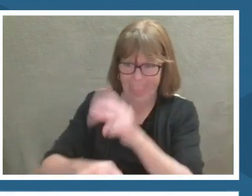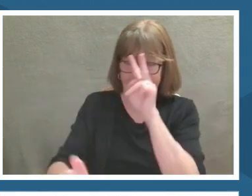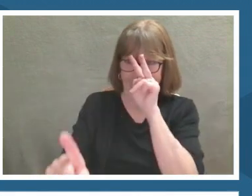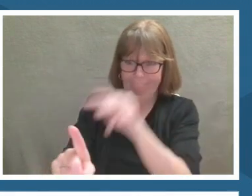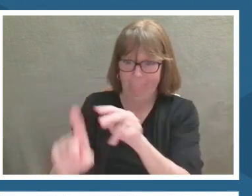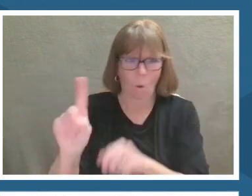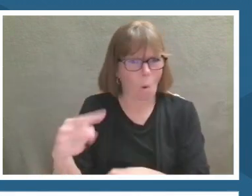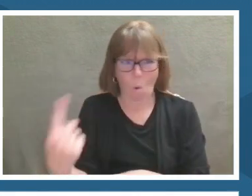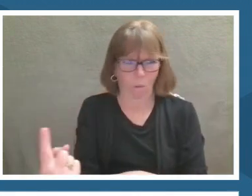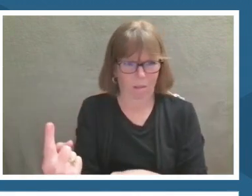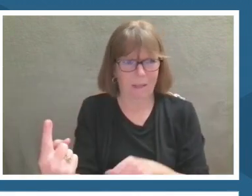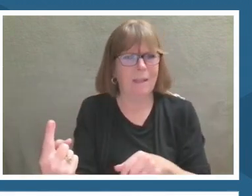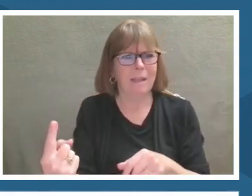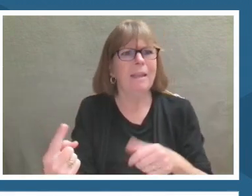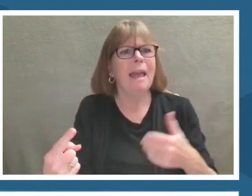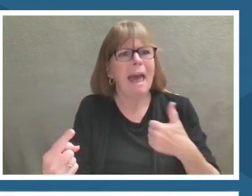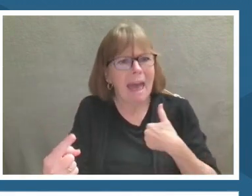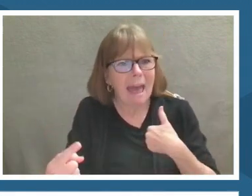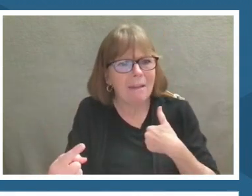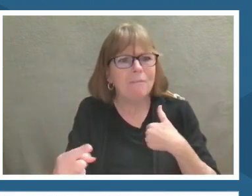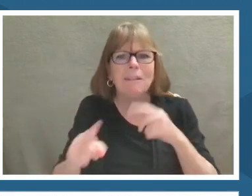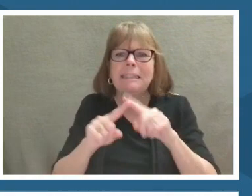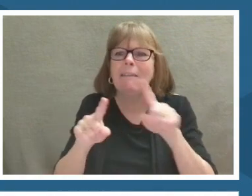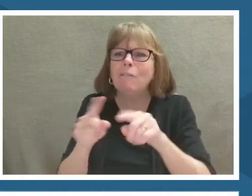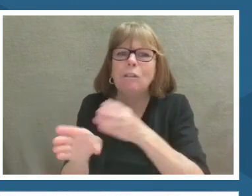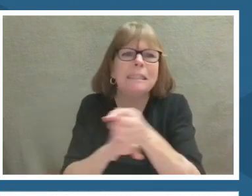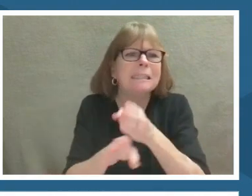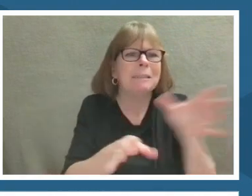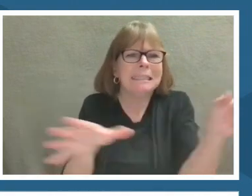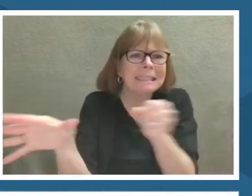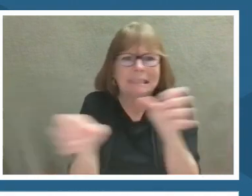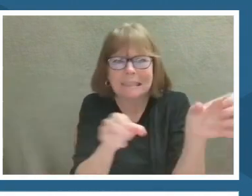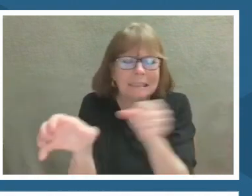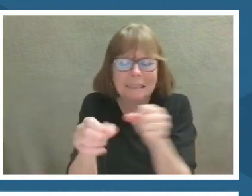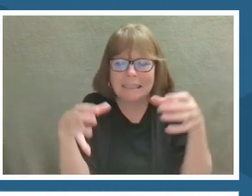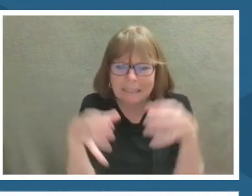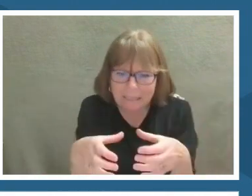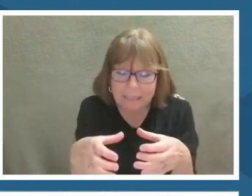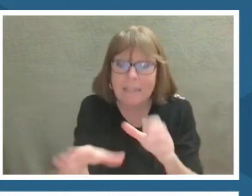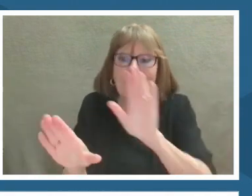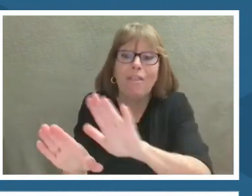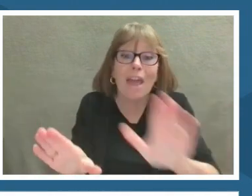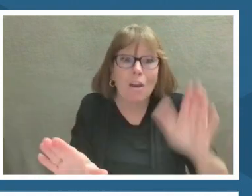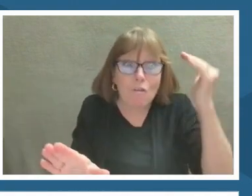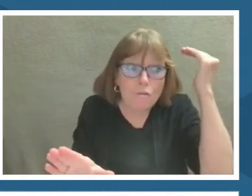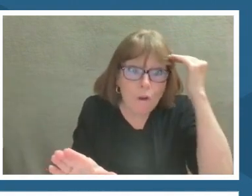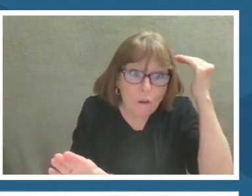disciplines must work together and blend their knowledge experts and data to